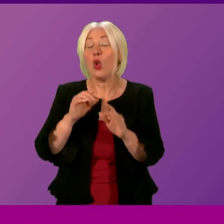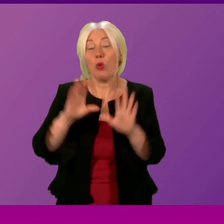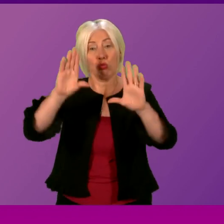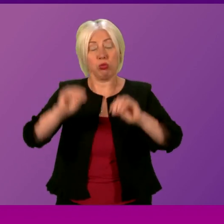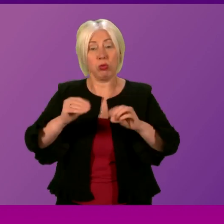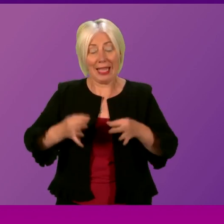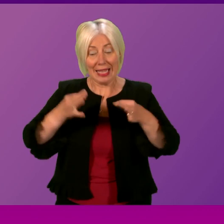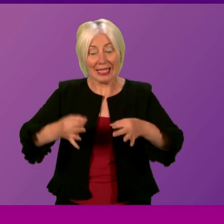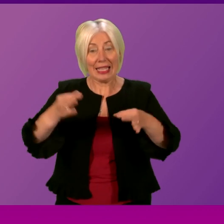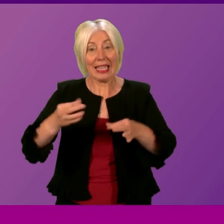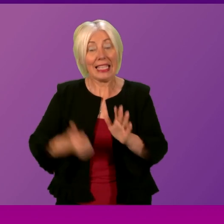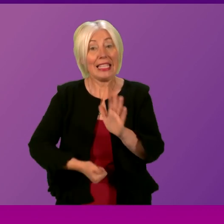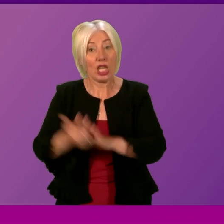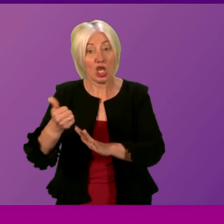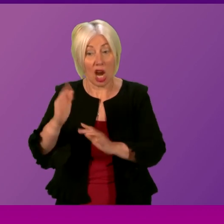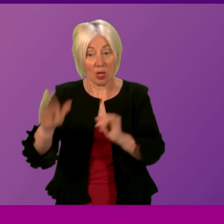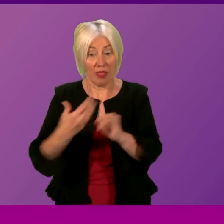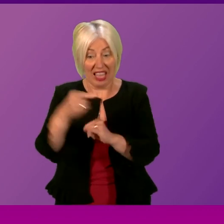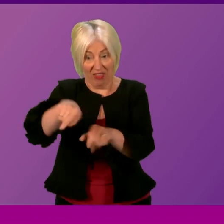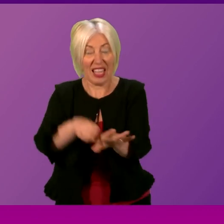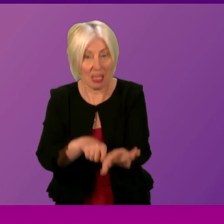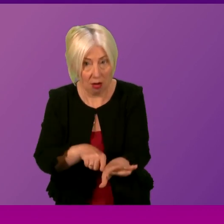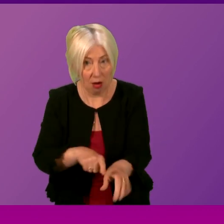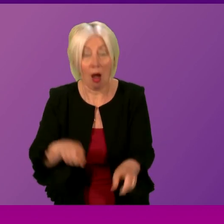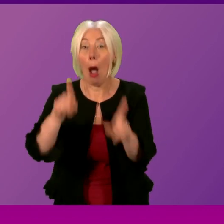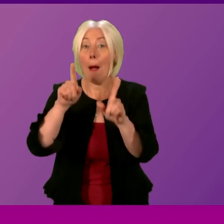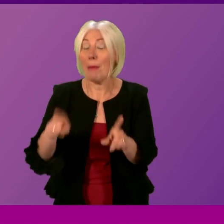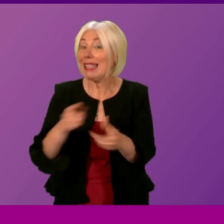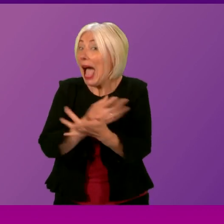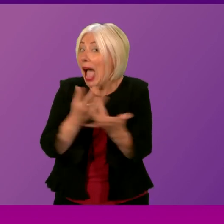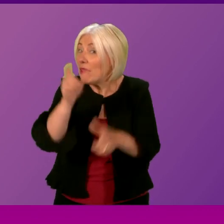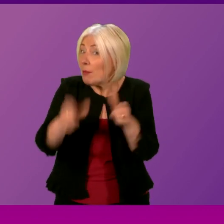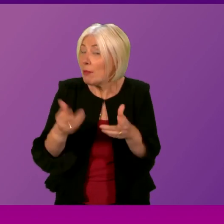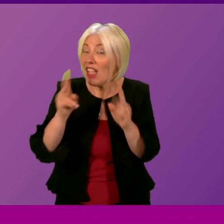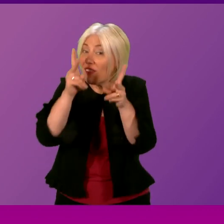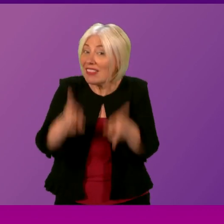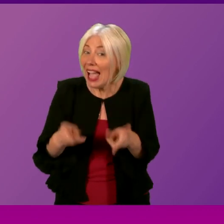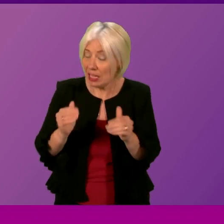can she tell members how many people have died while waiting to leave hospital,